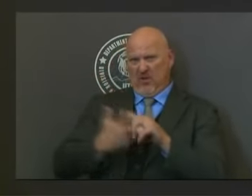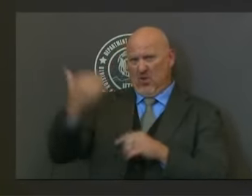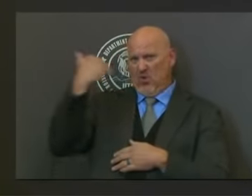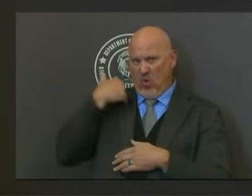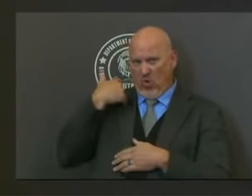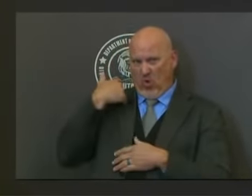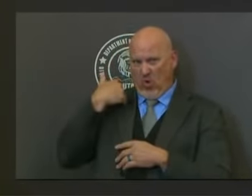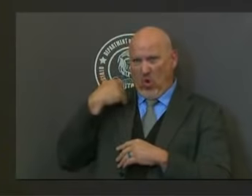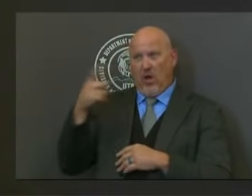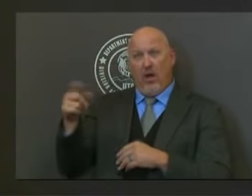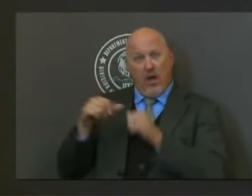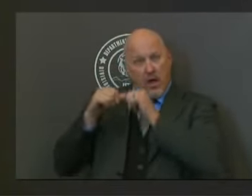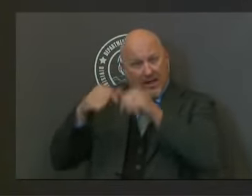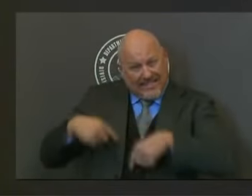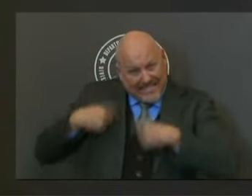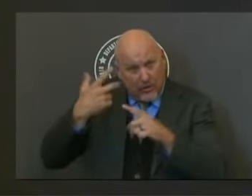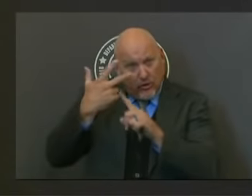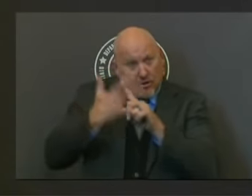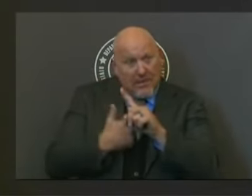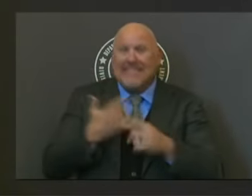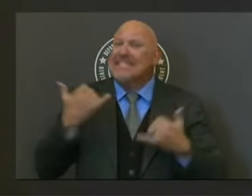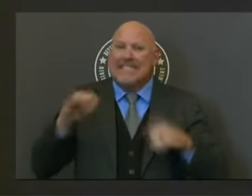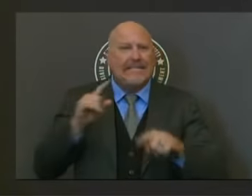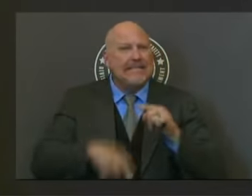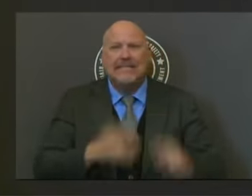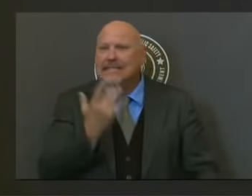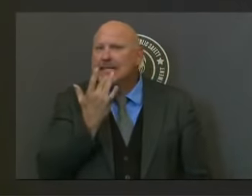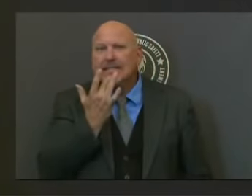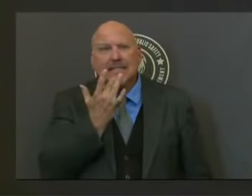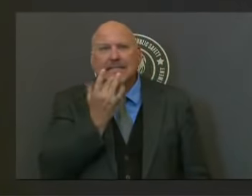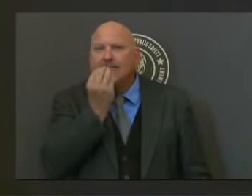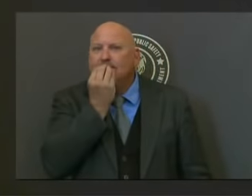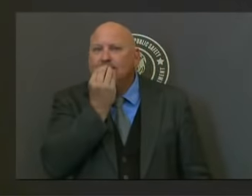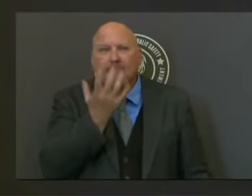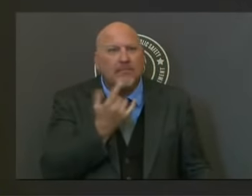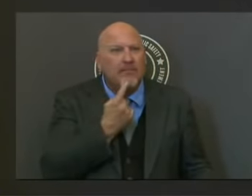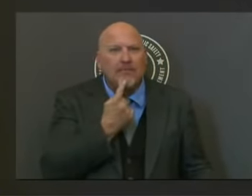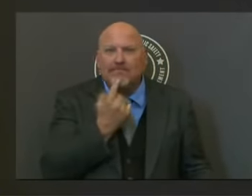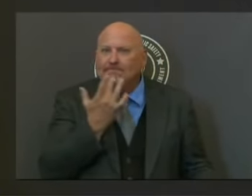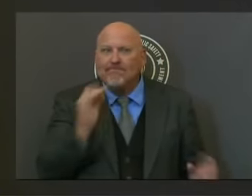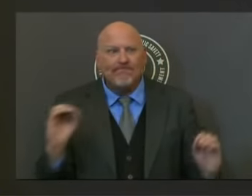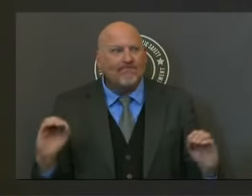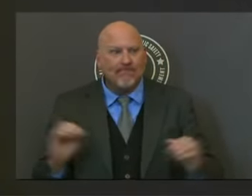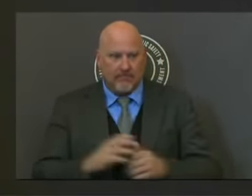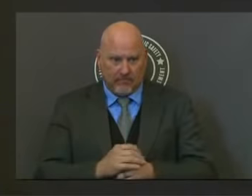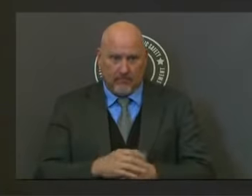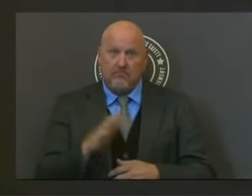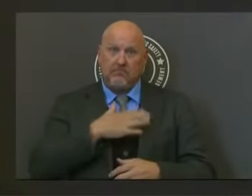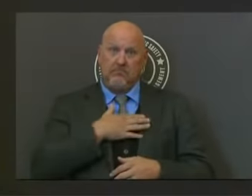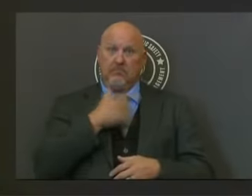thirteen year old granddaughter thirteen years old and has lost